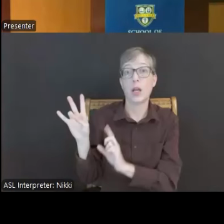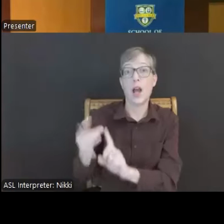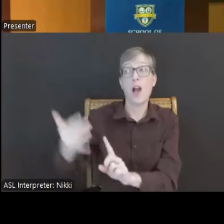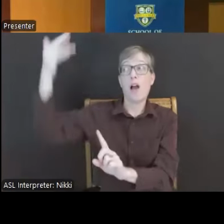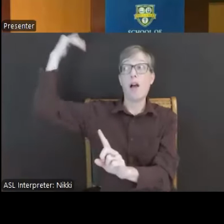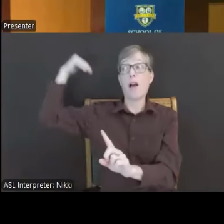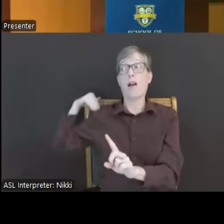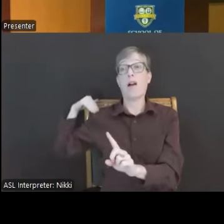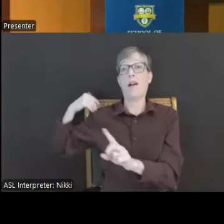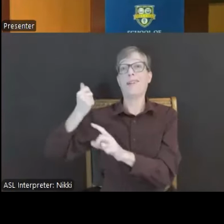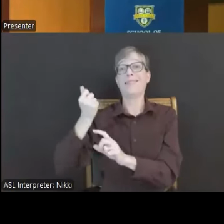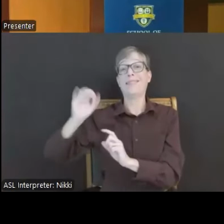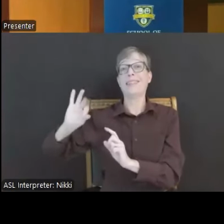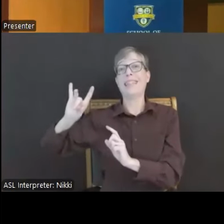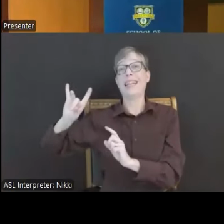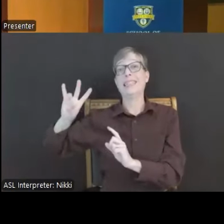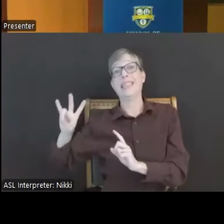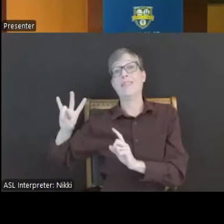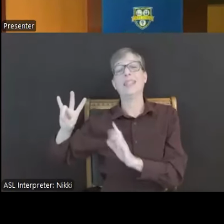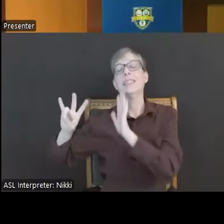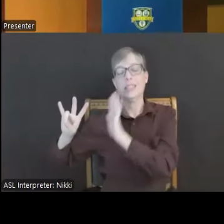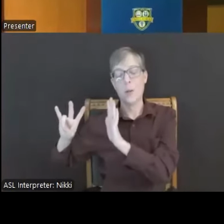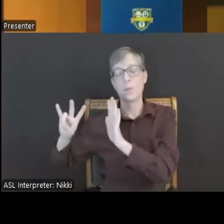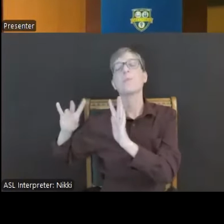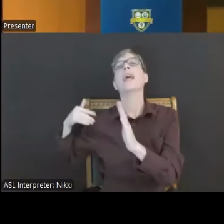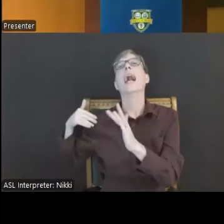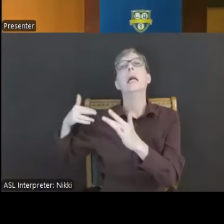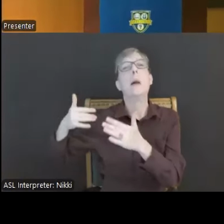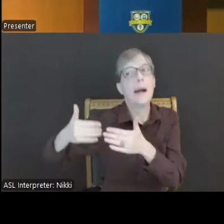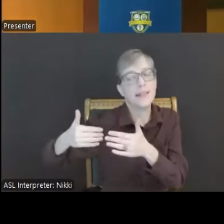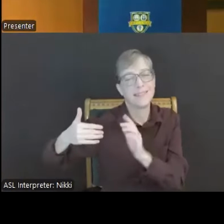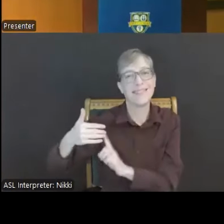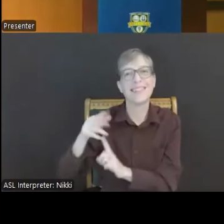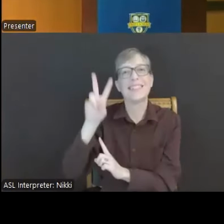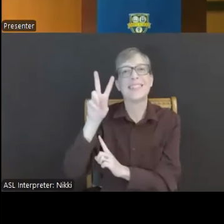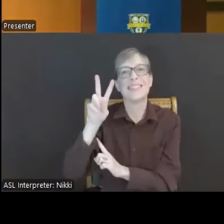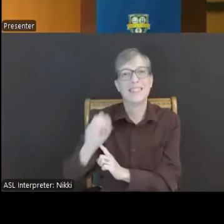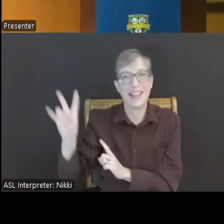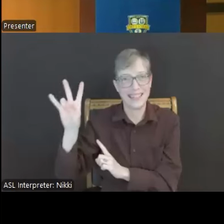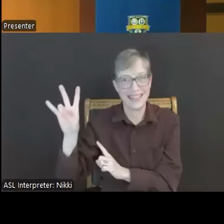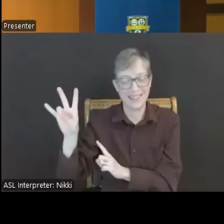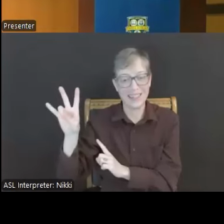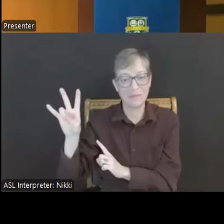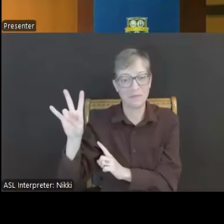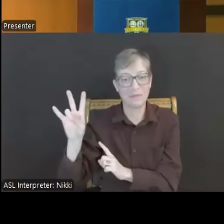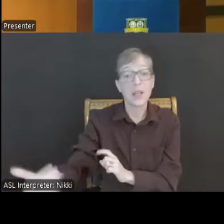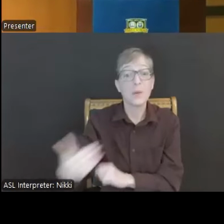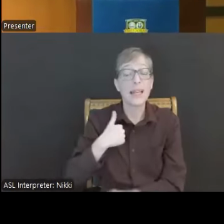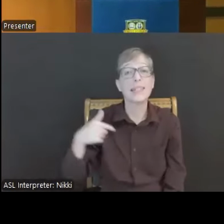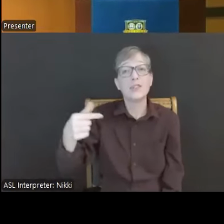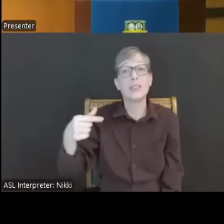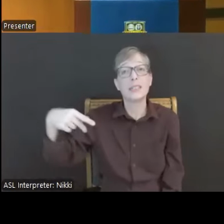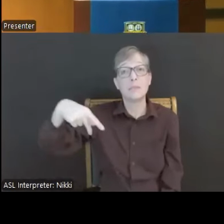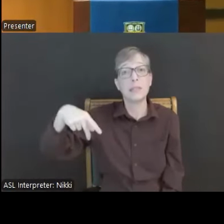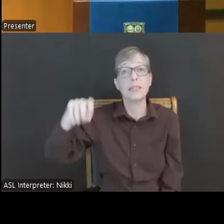so I thought we'd start at uh 27 27 when we had the gpe training program that really emphasized uh